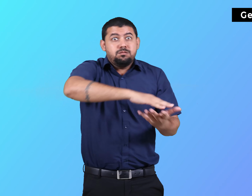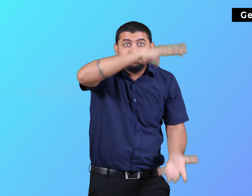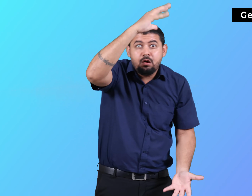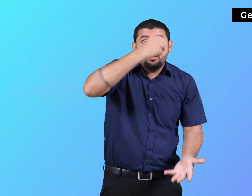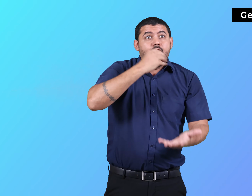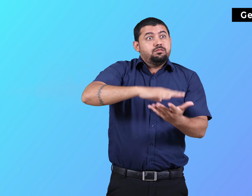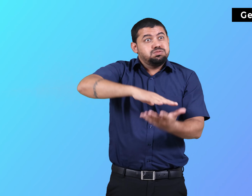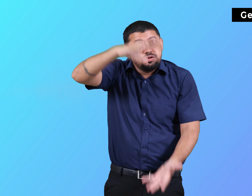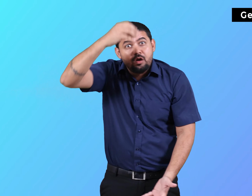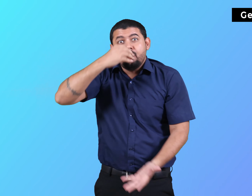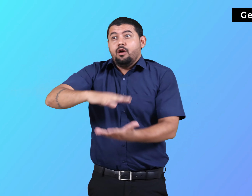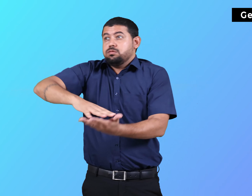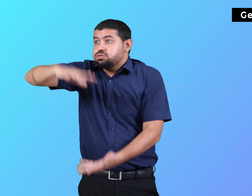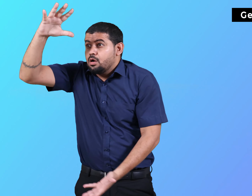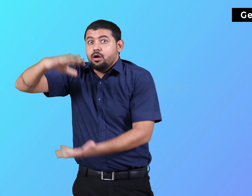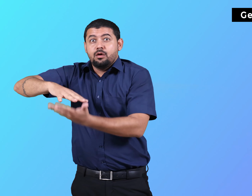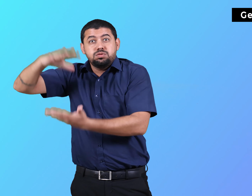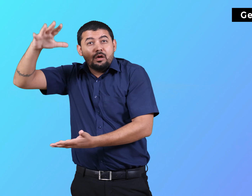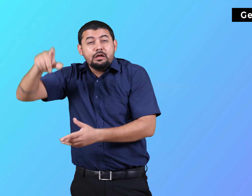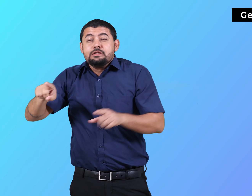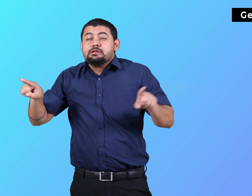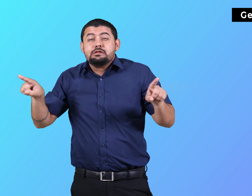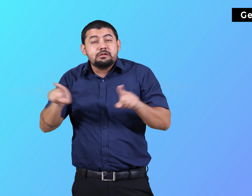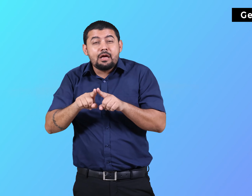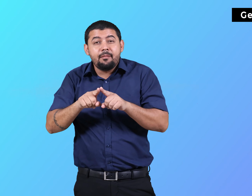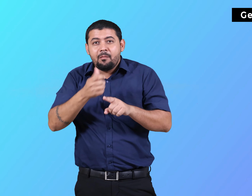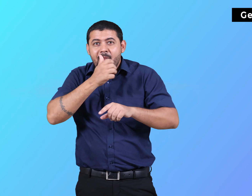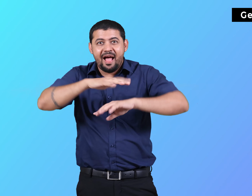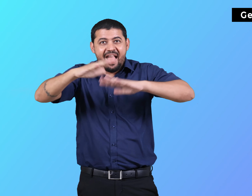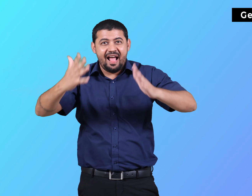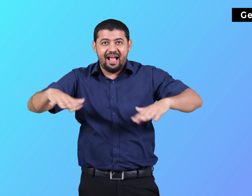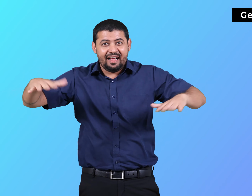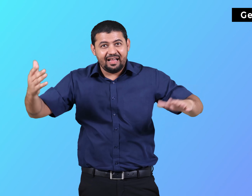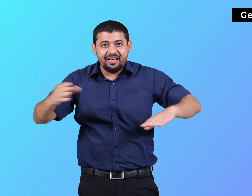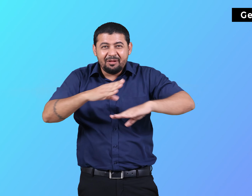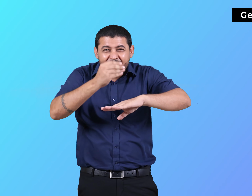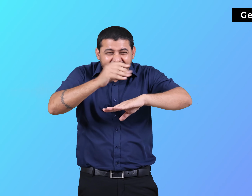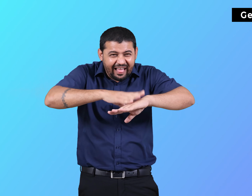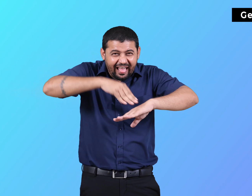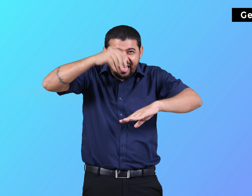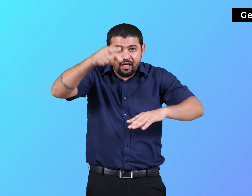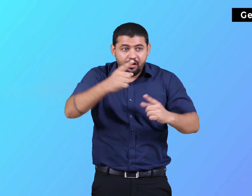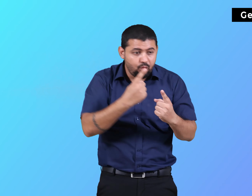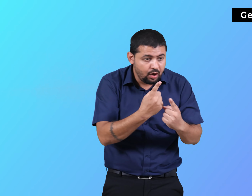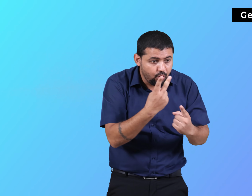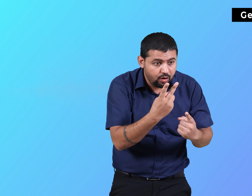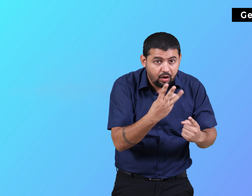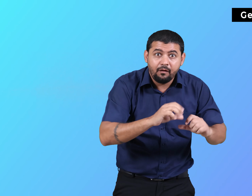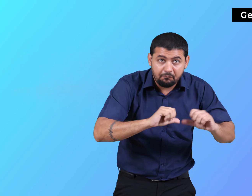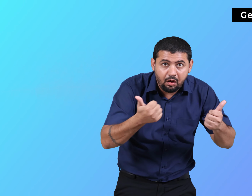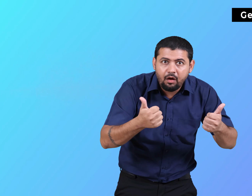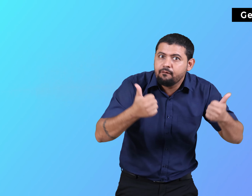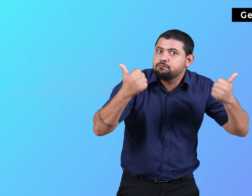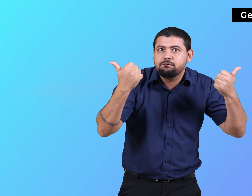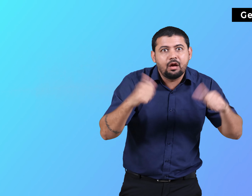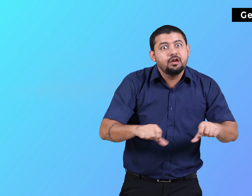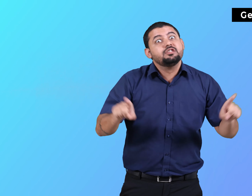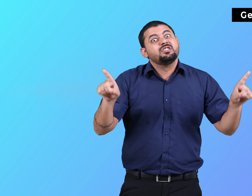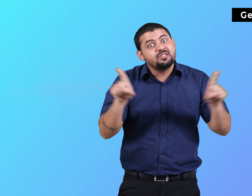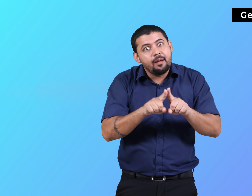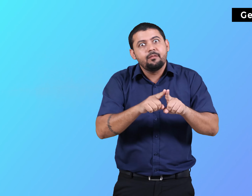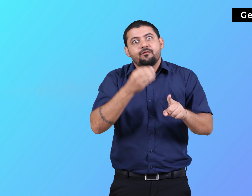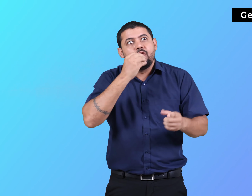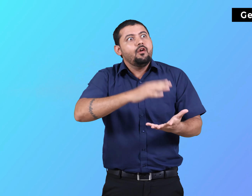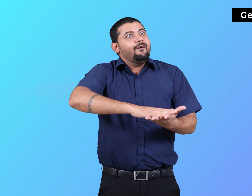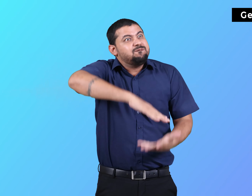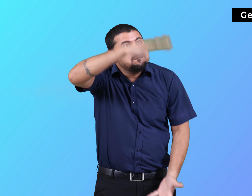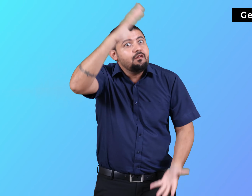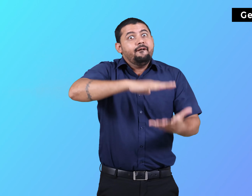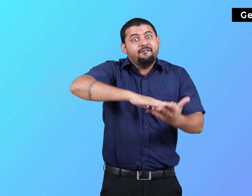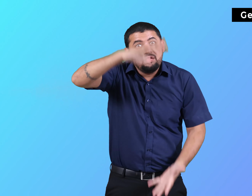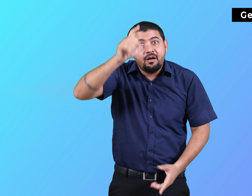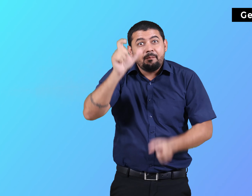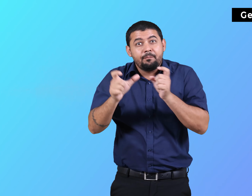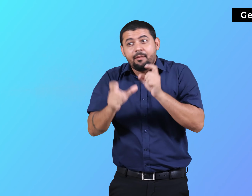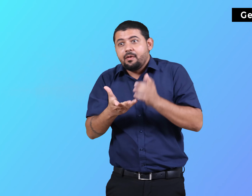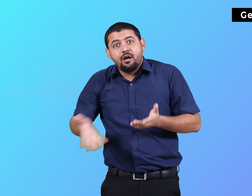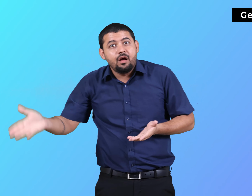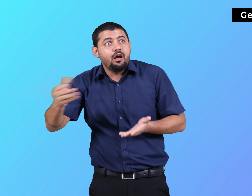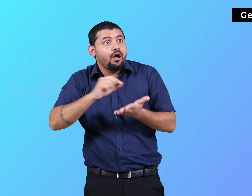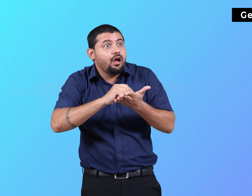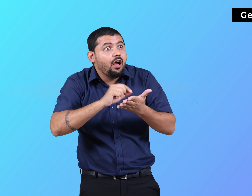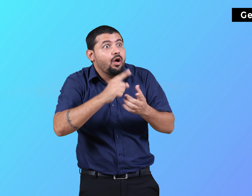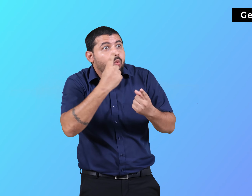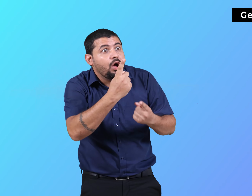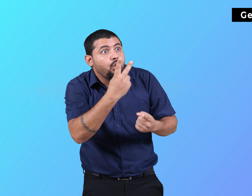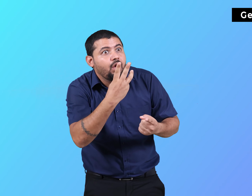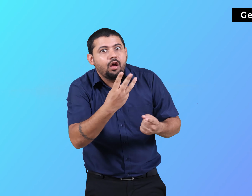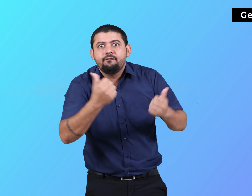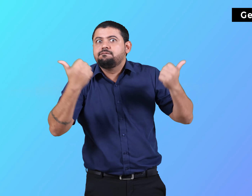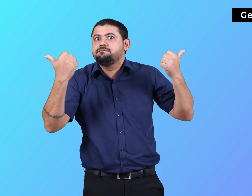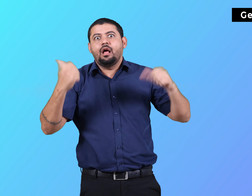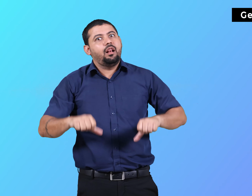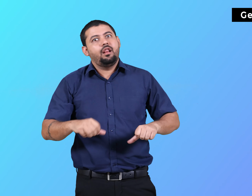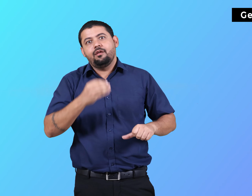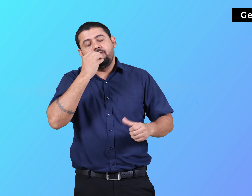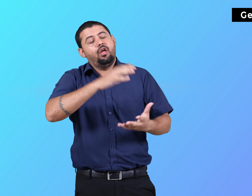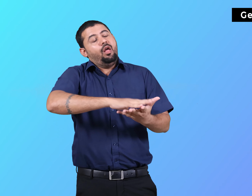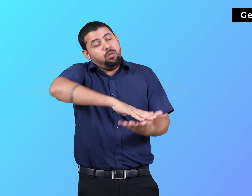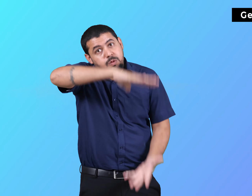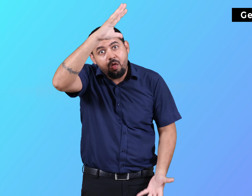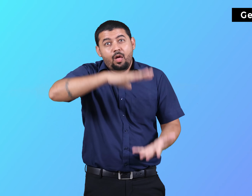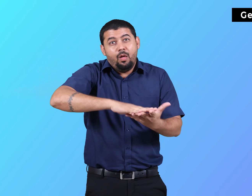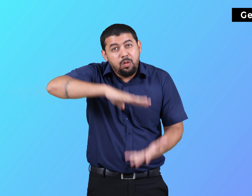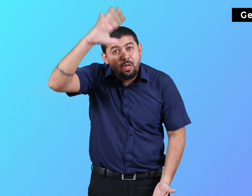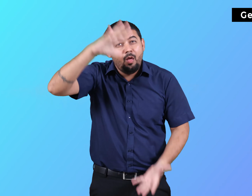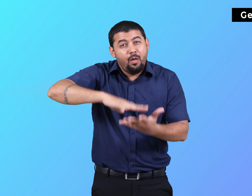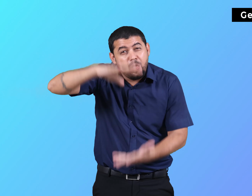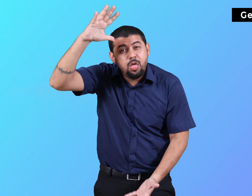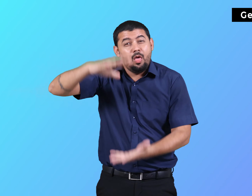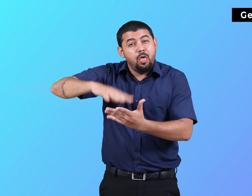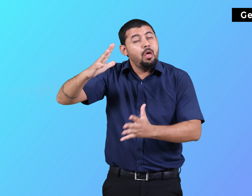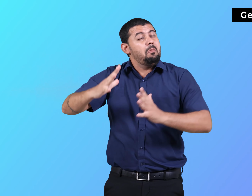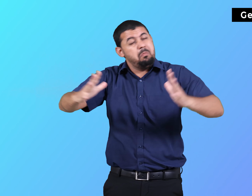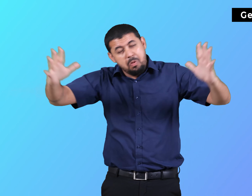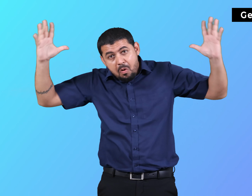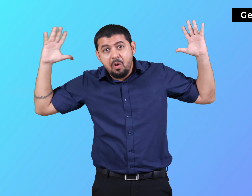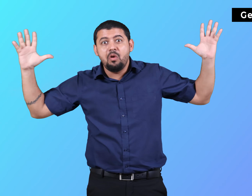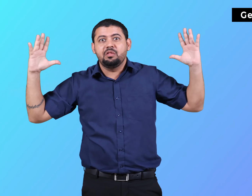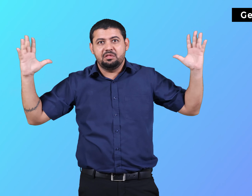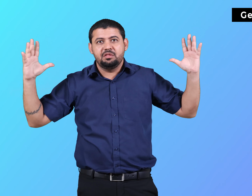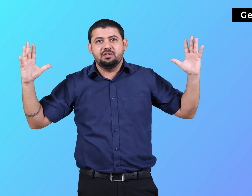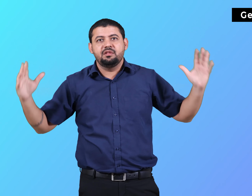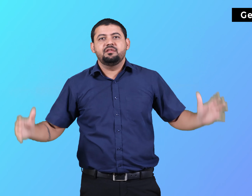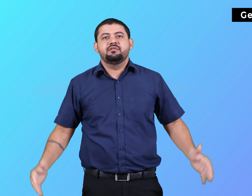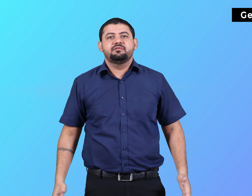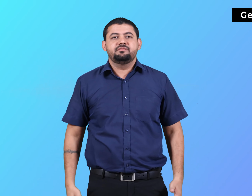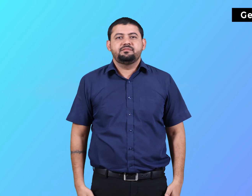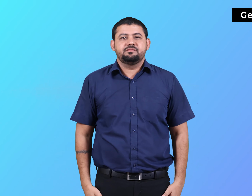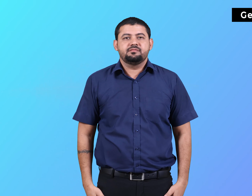Joseph stored huge amounts of grain, like sand on the seashore. He stored so much grain that they lost count of how much there was.